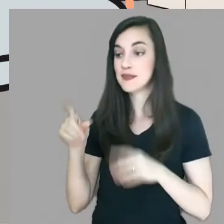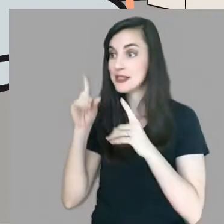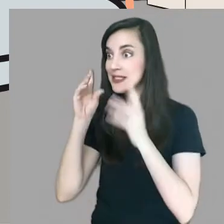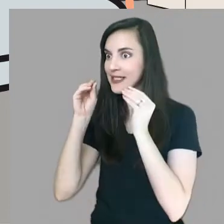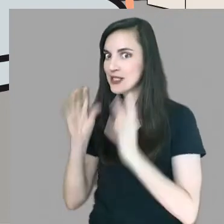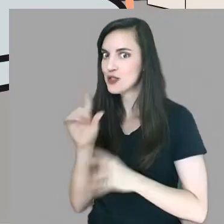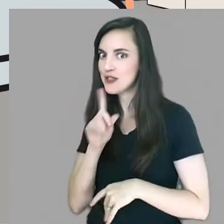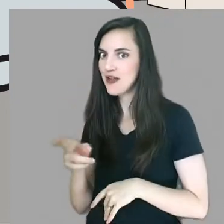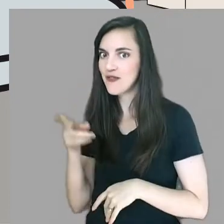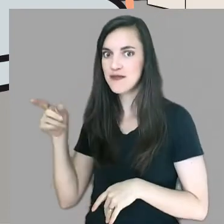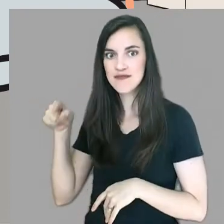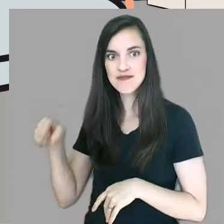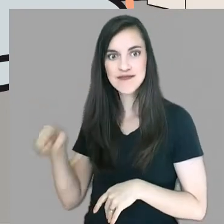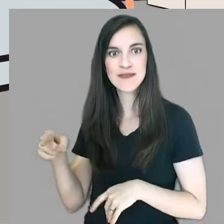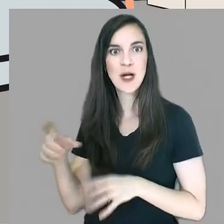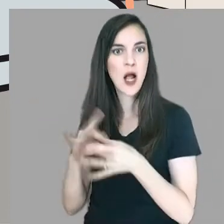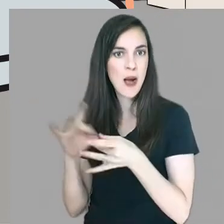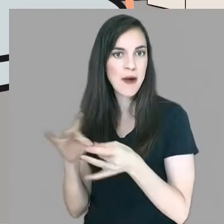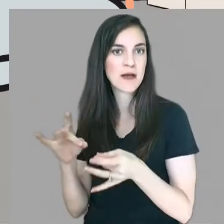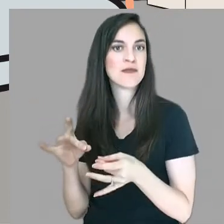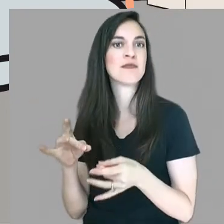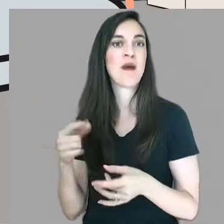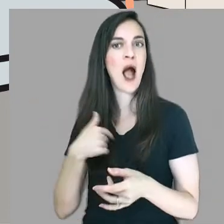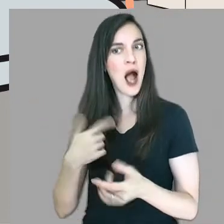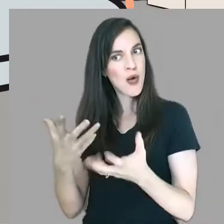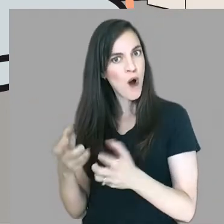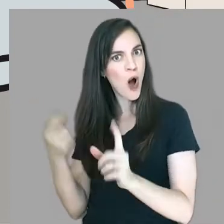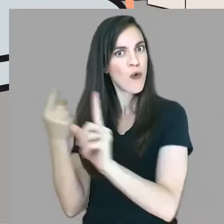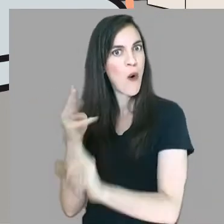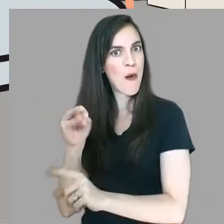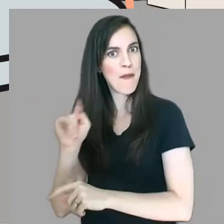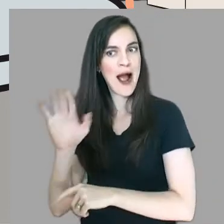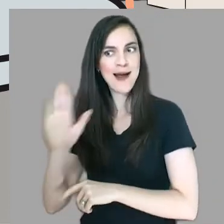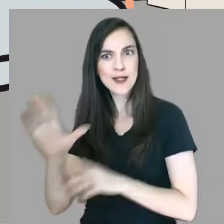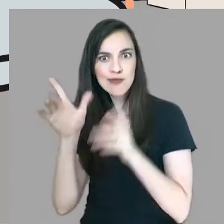The ToDHH states, “I want to work on Matt’s receptive communication skills, too.”